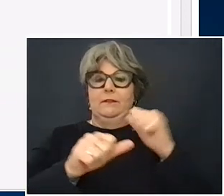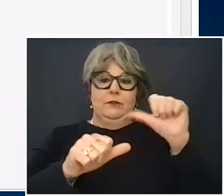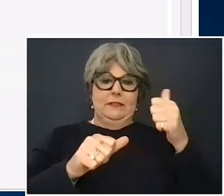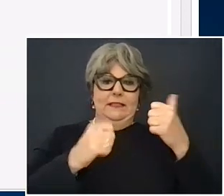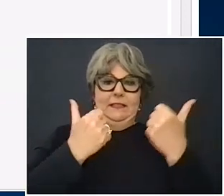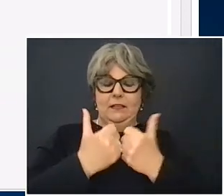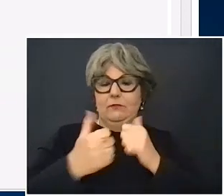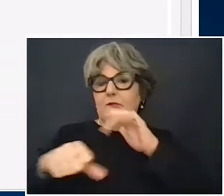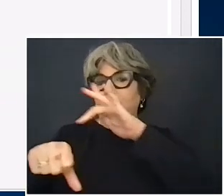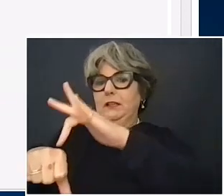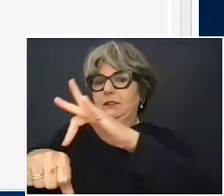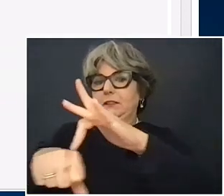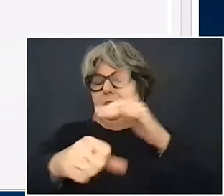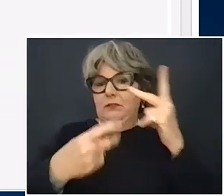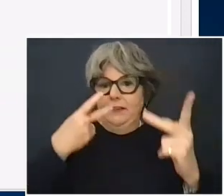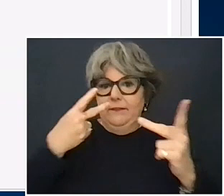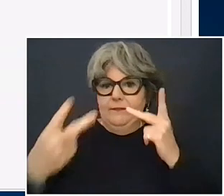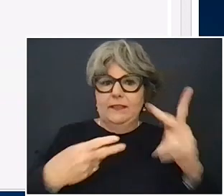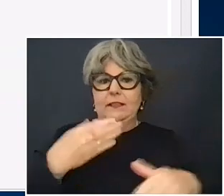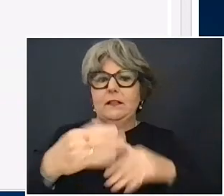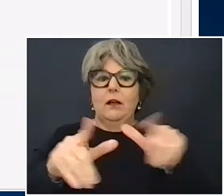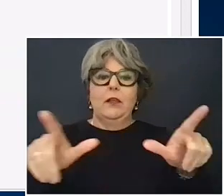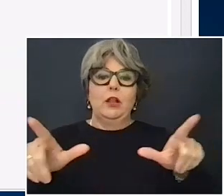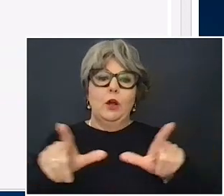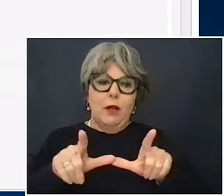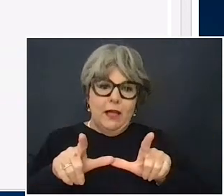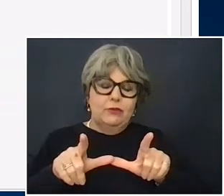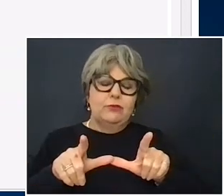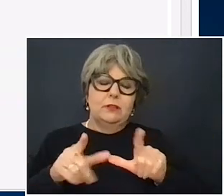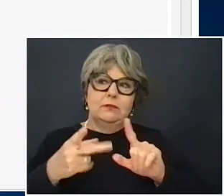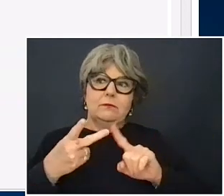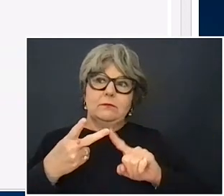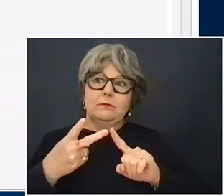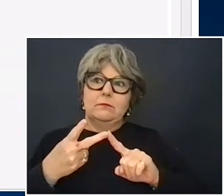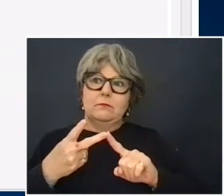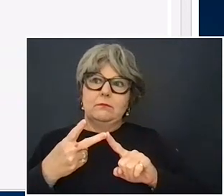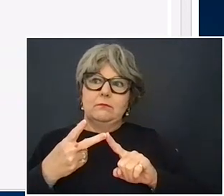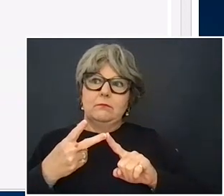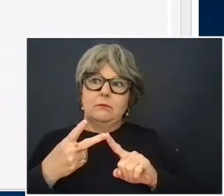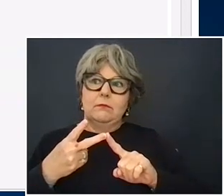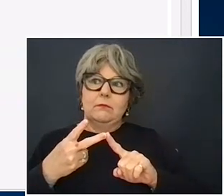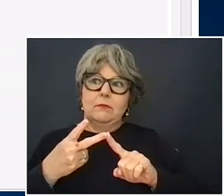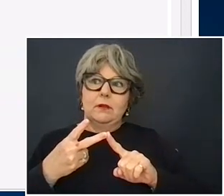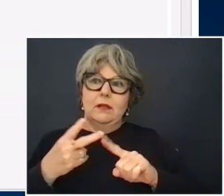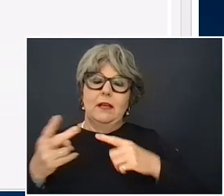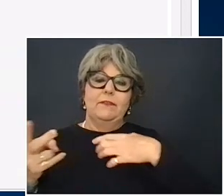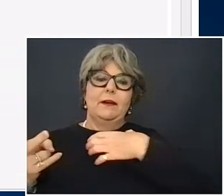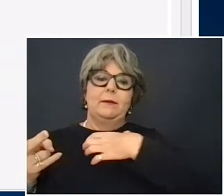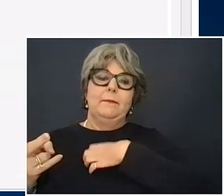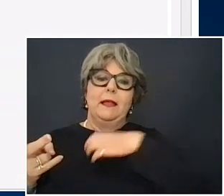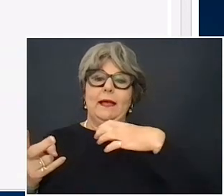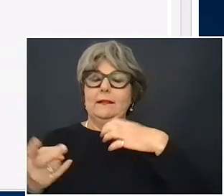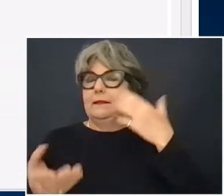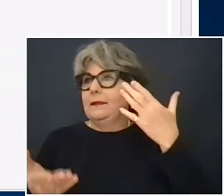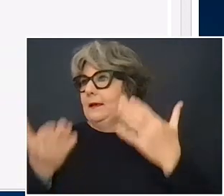locations. Even look at it in the aspect of complaints an agency may get in. Say an agency gets, and I know this is all